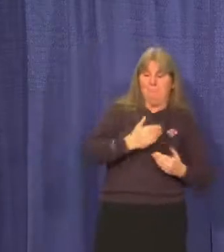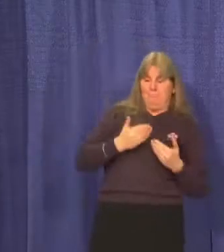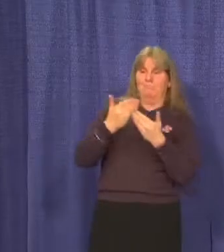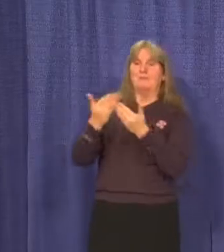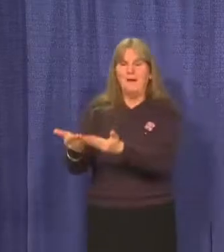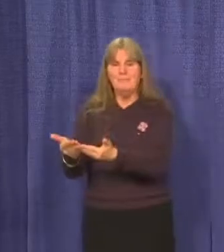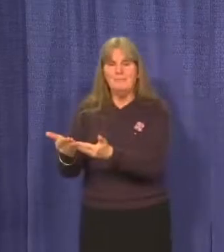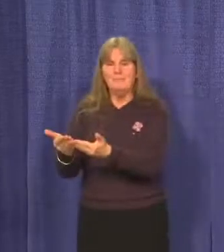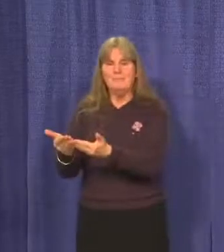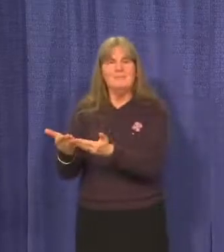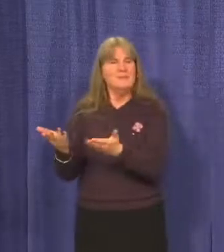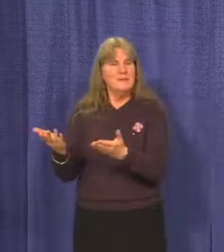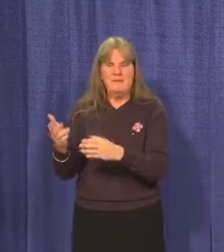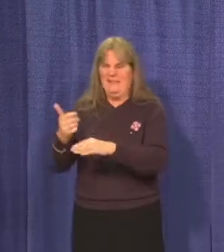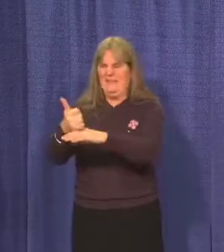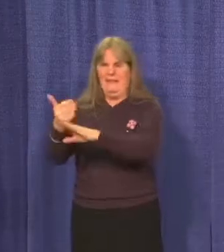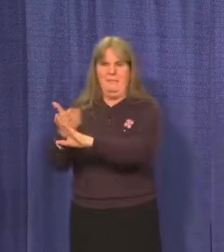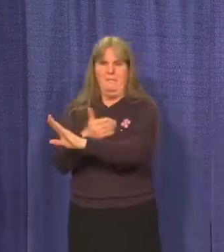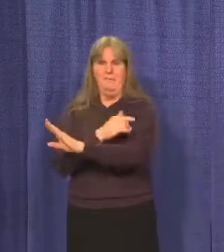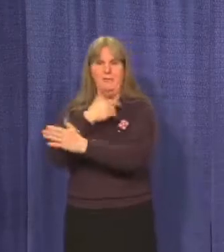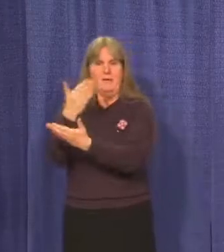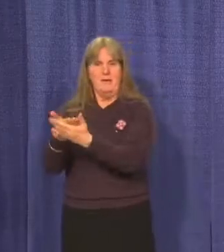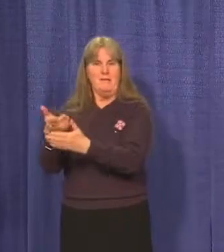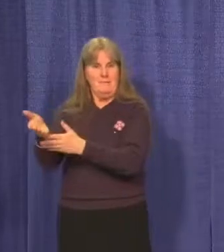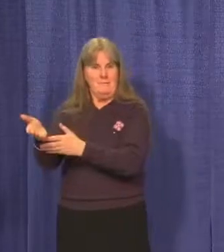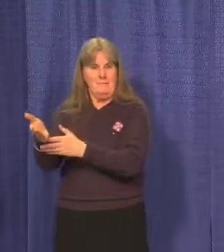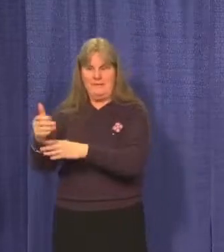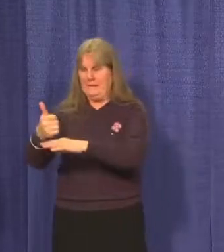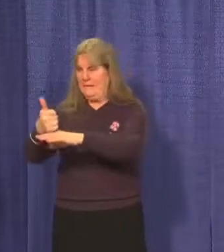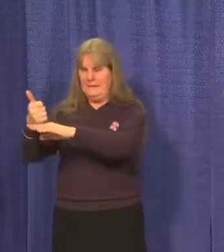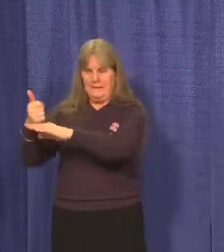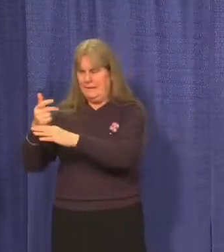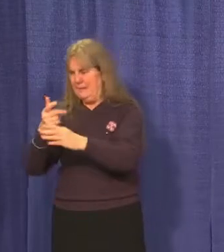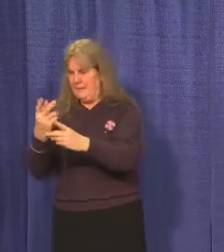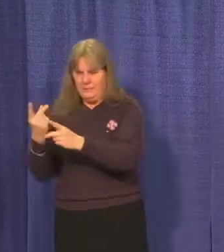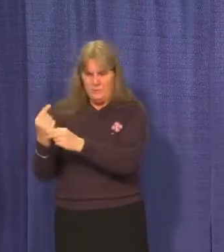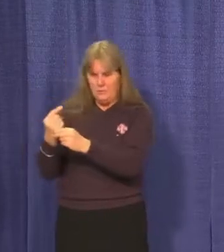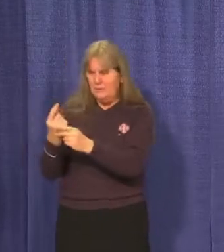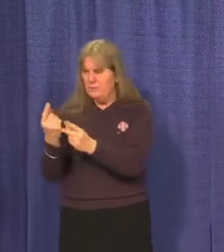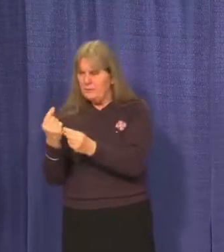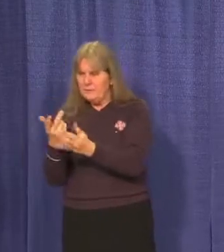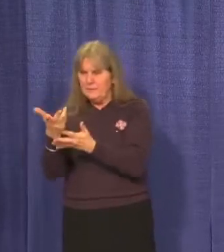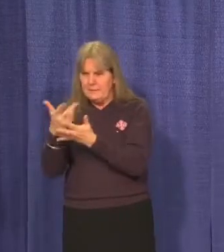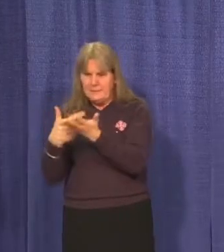immunization itself, in terms of getting the place set up, in terms of again doing those on